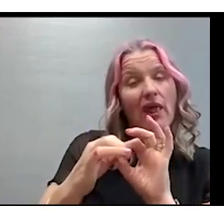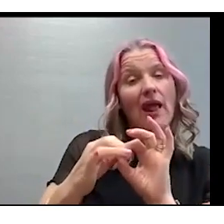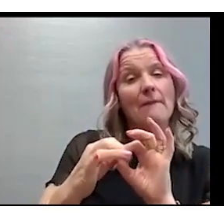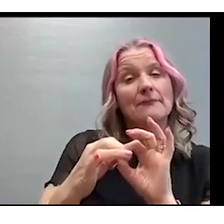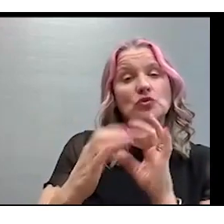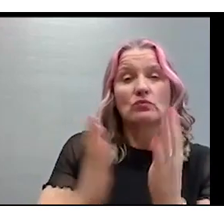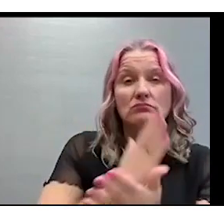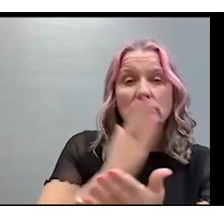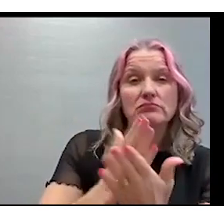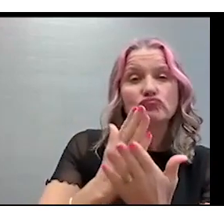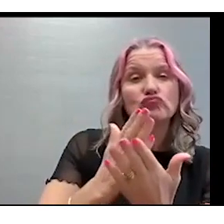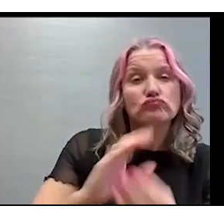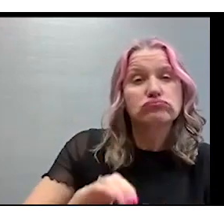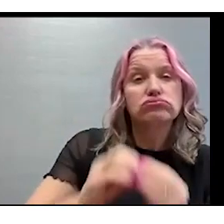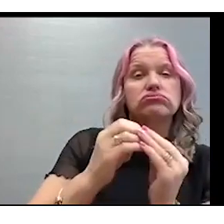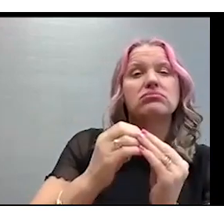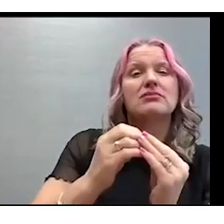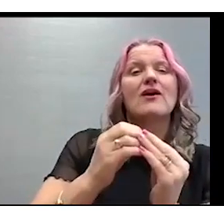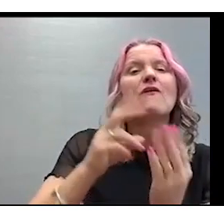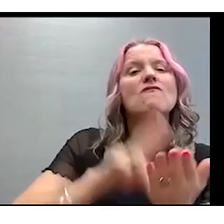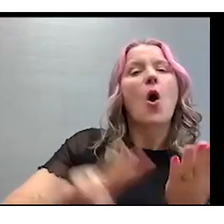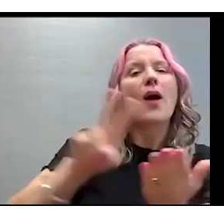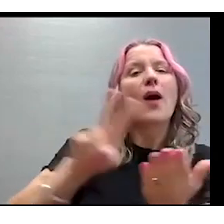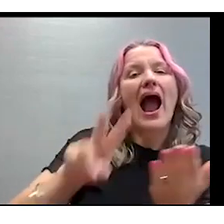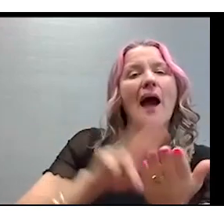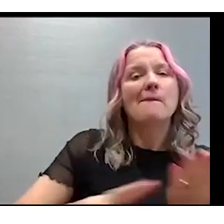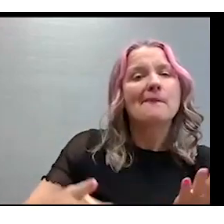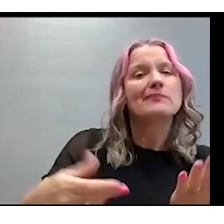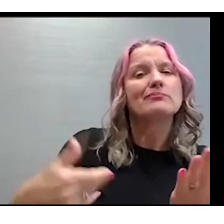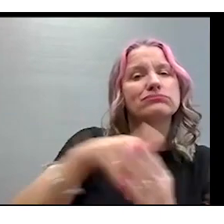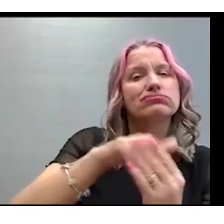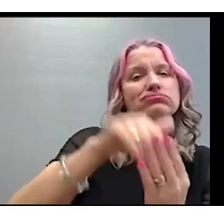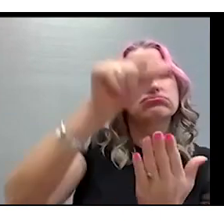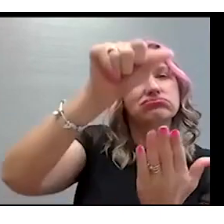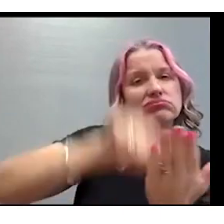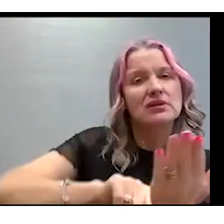comprehensive vocabulary, if you will, when it comes to disability.